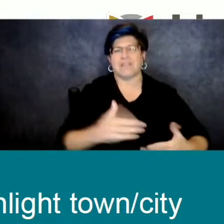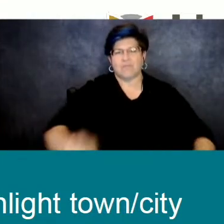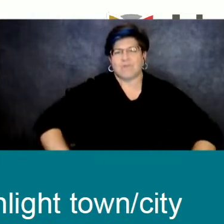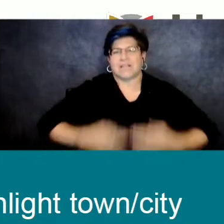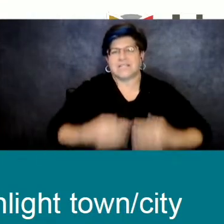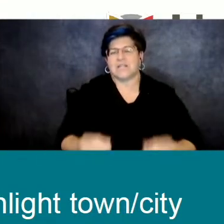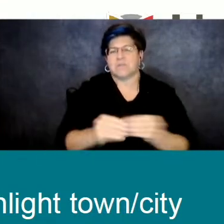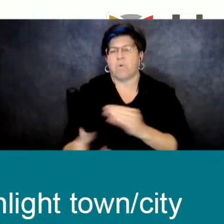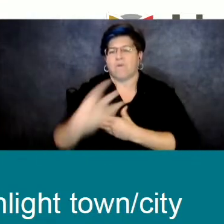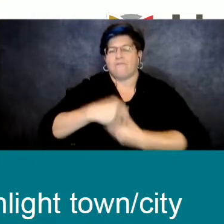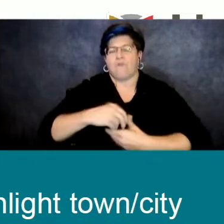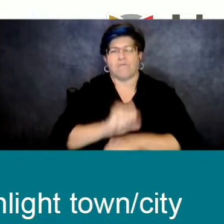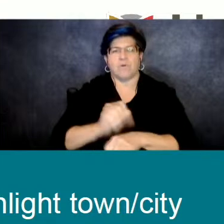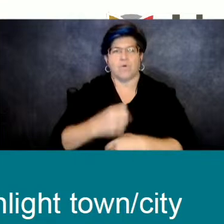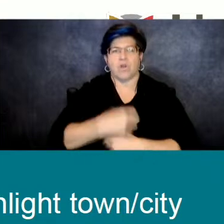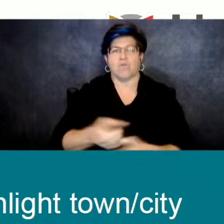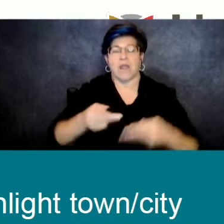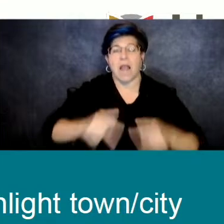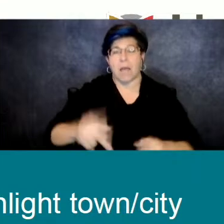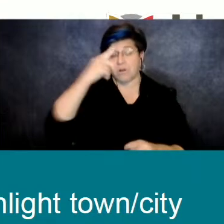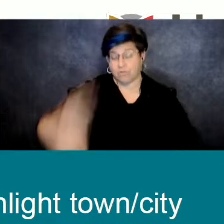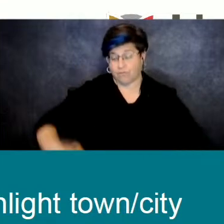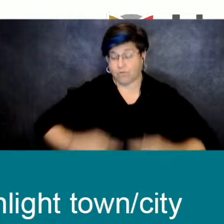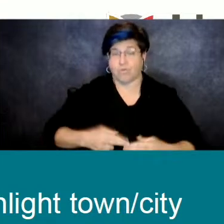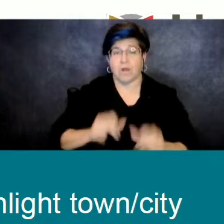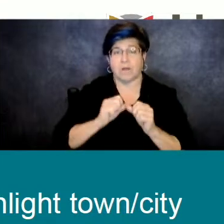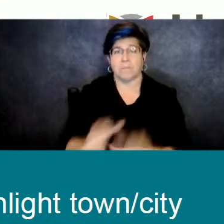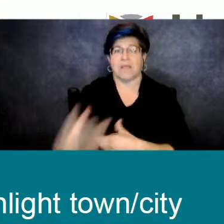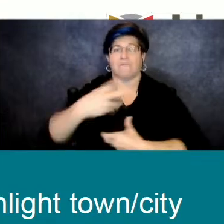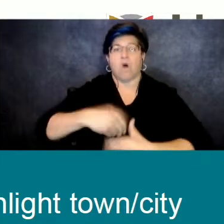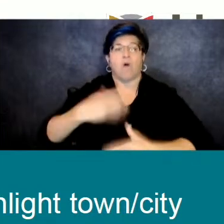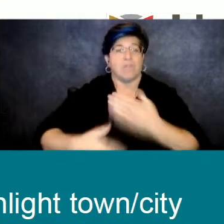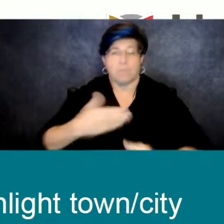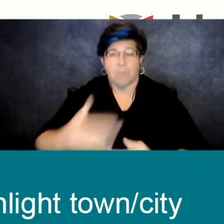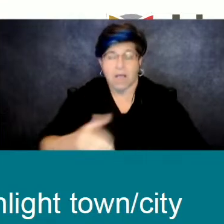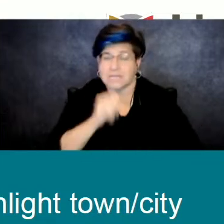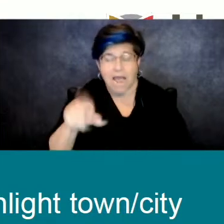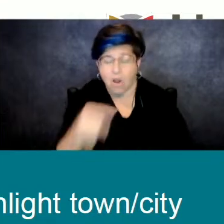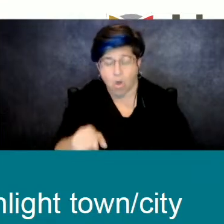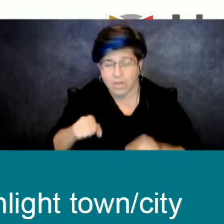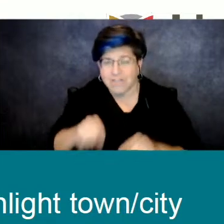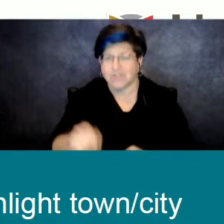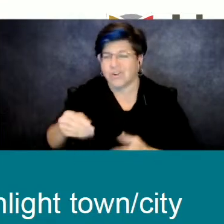BRING OUR RESIDENTS CLOSER TO THIS WORK AND CREATE